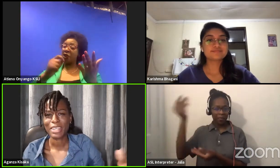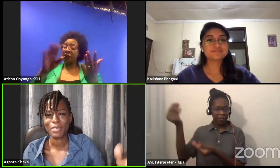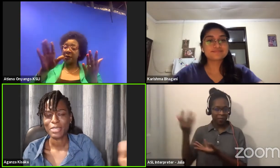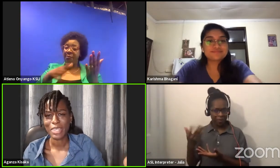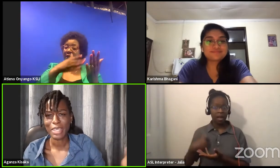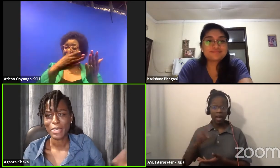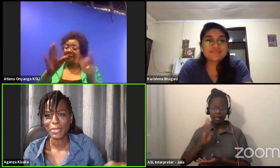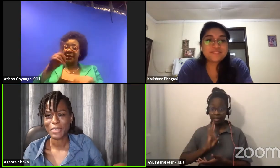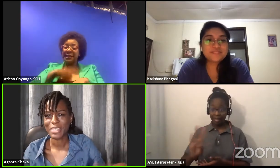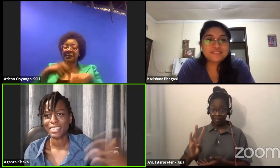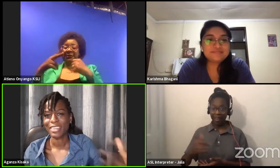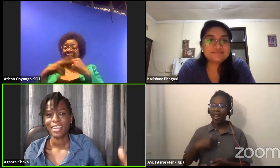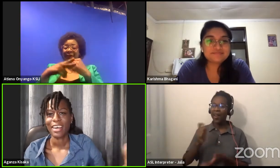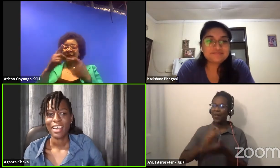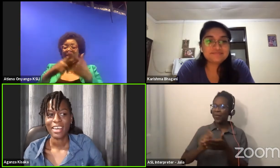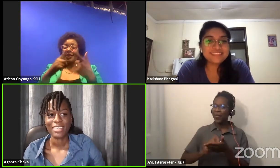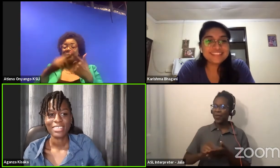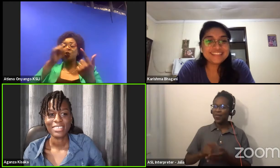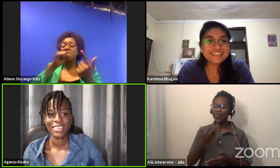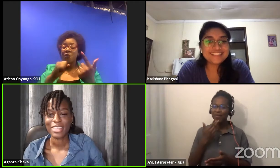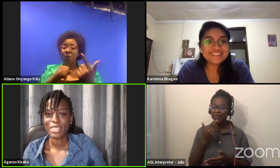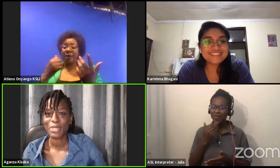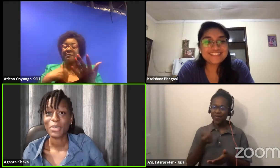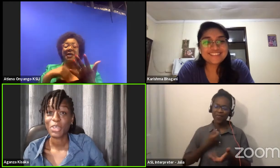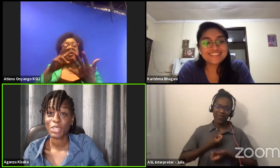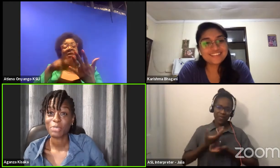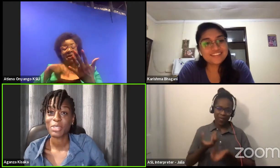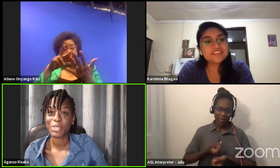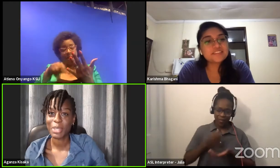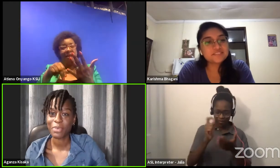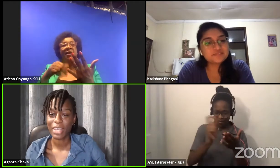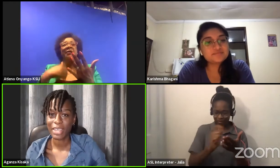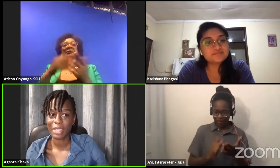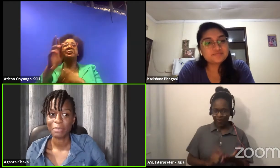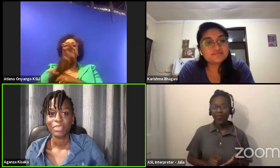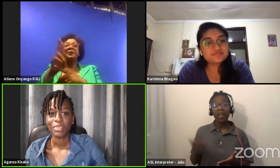and it was really cute and I had aunties who encouraged me to keep writing.